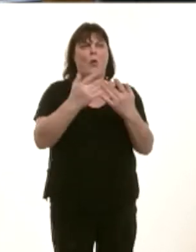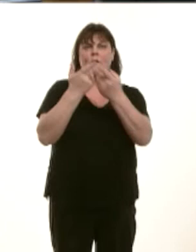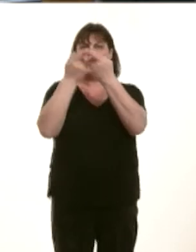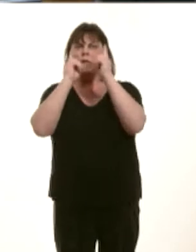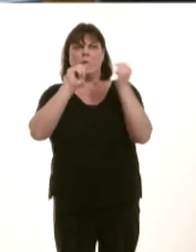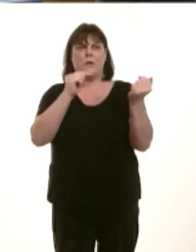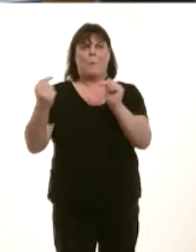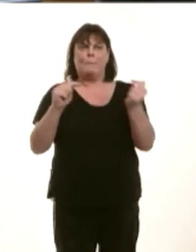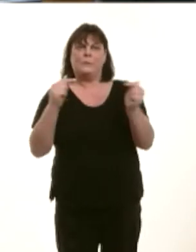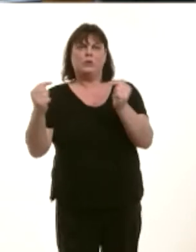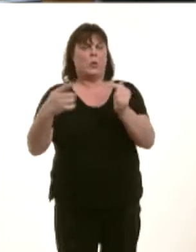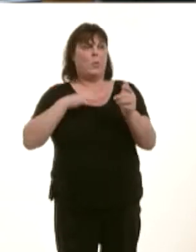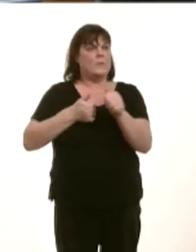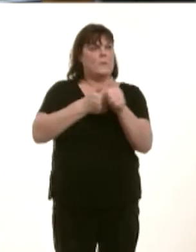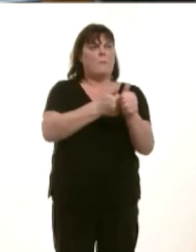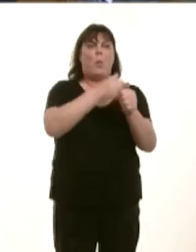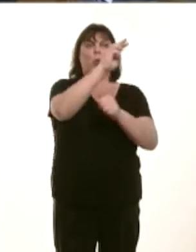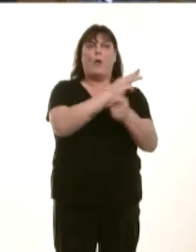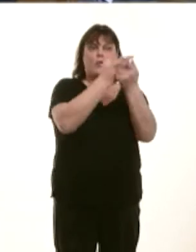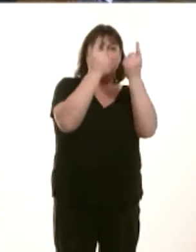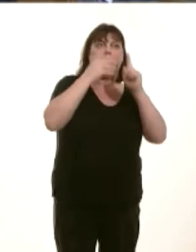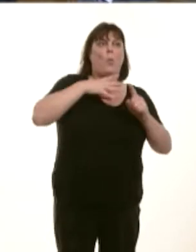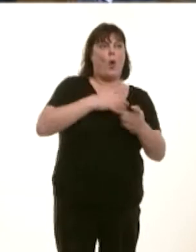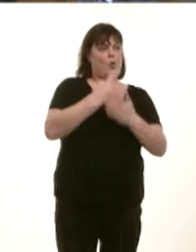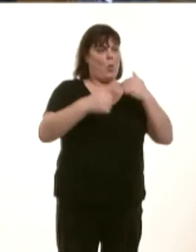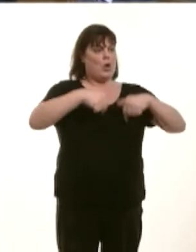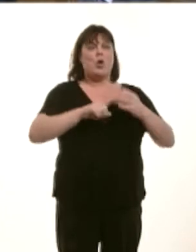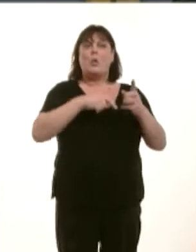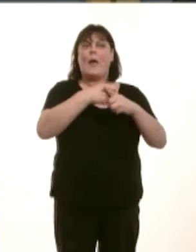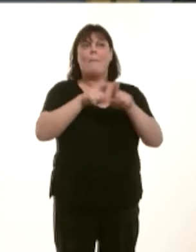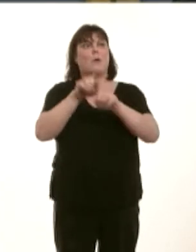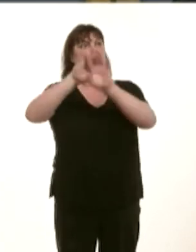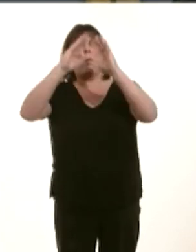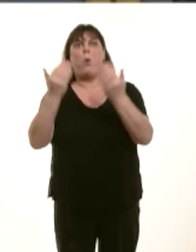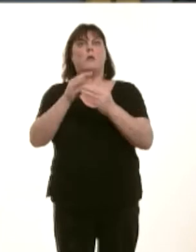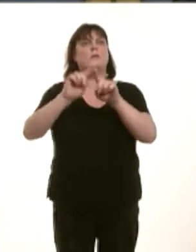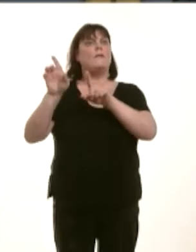not just in the rest of the UK, but around the world.